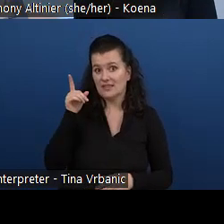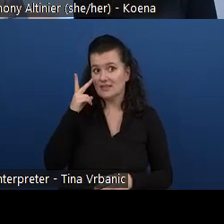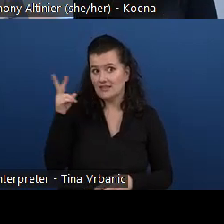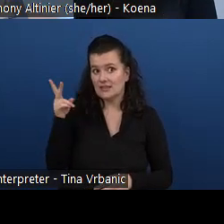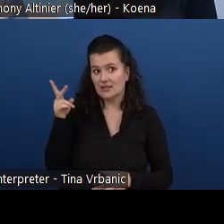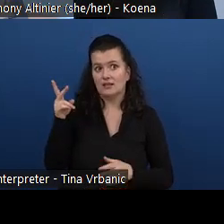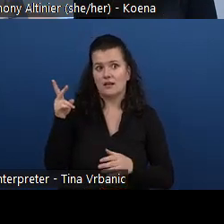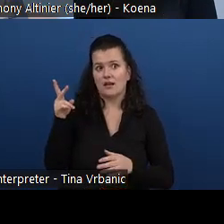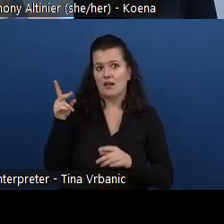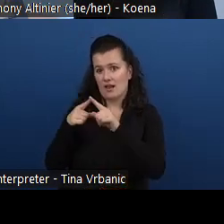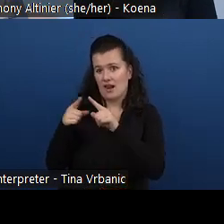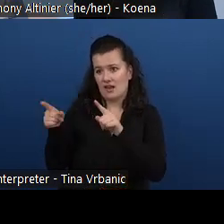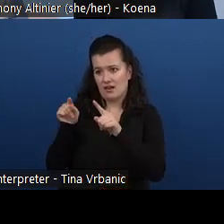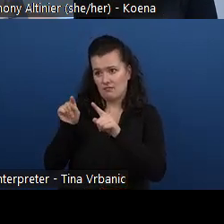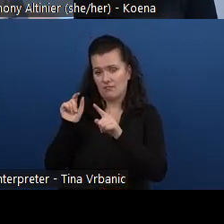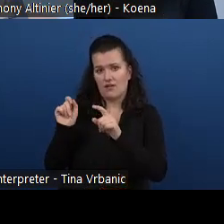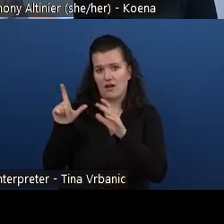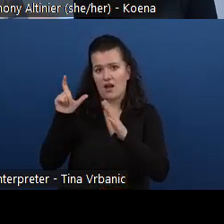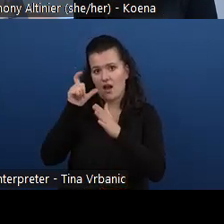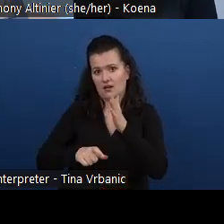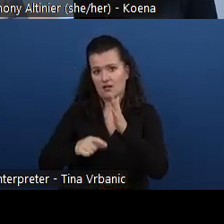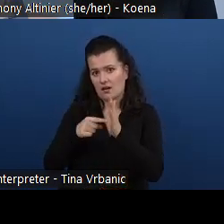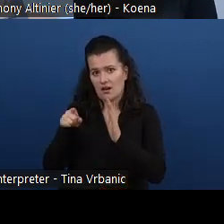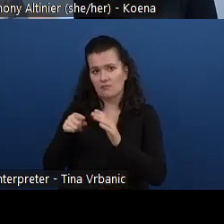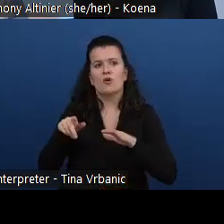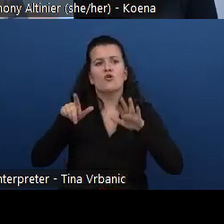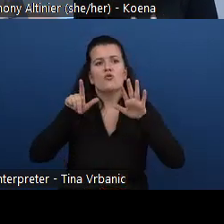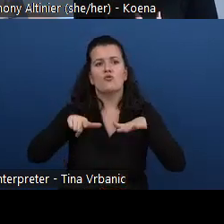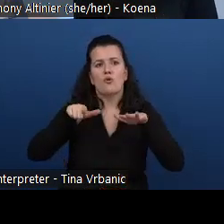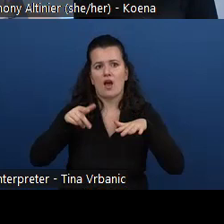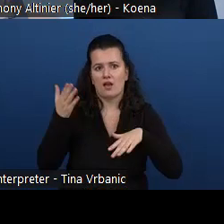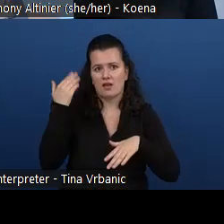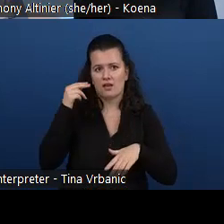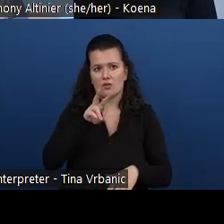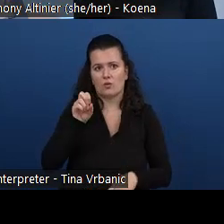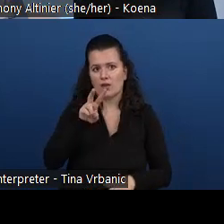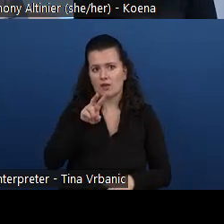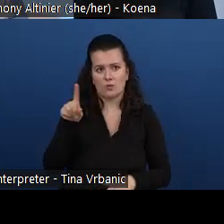It was in July of last year, 2021, and the mention is still there.